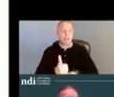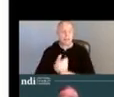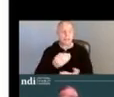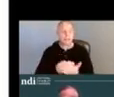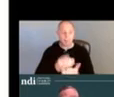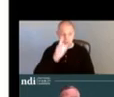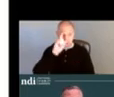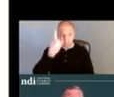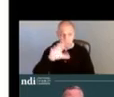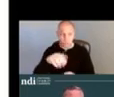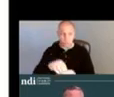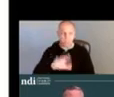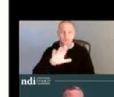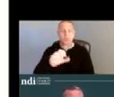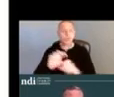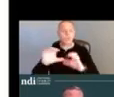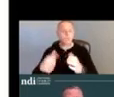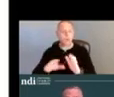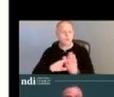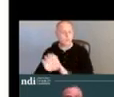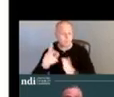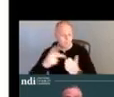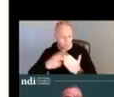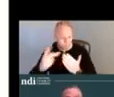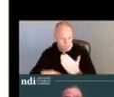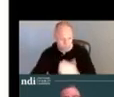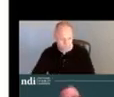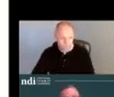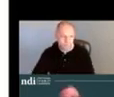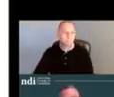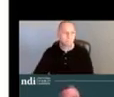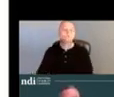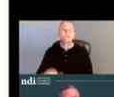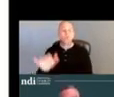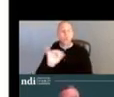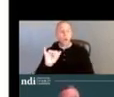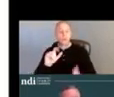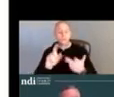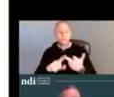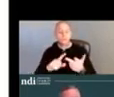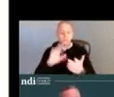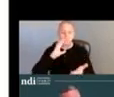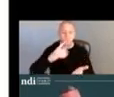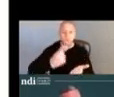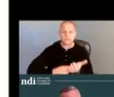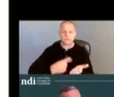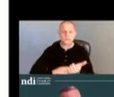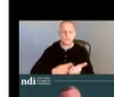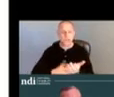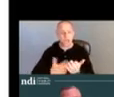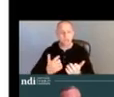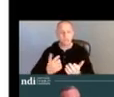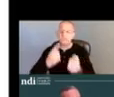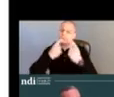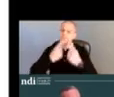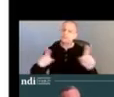the workforce development programs and be able to discuss success stories on how workforce